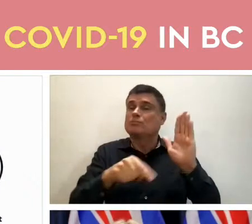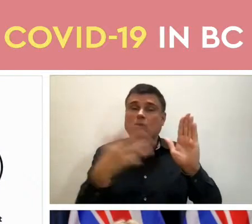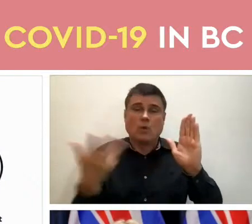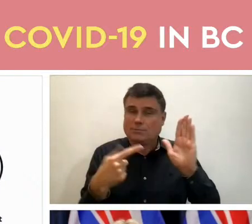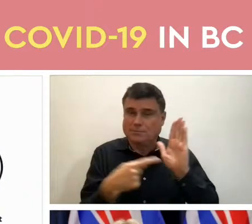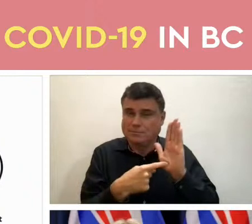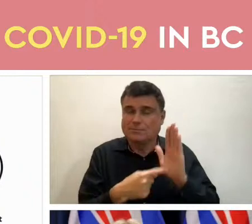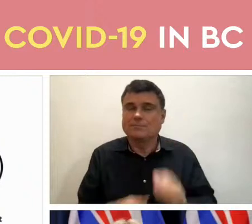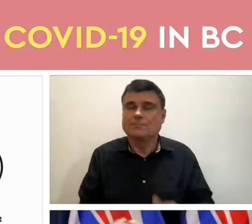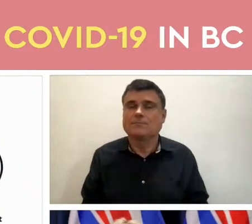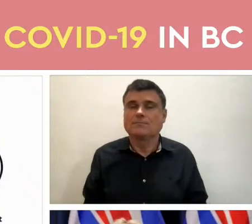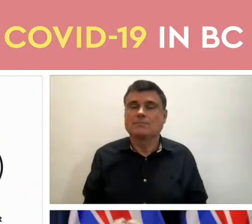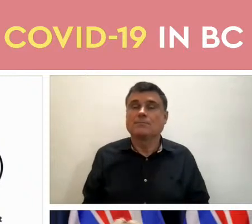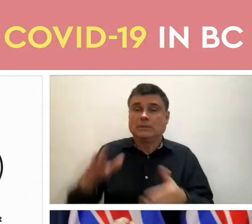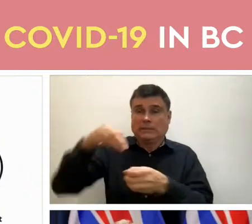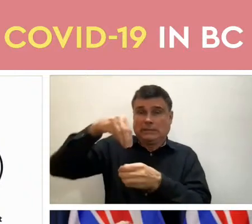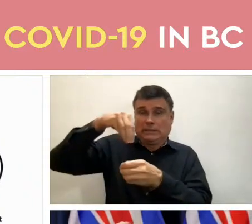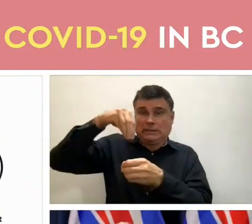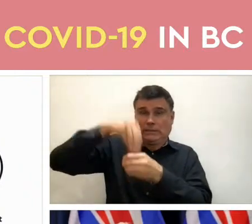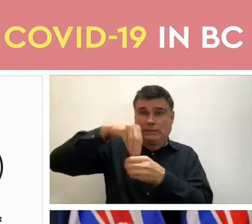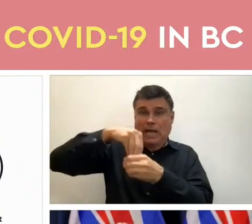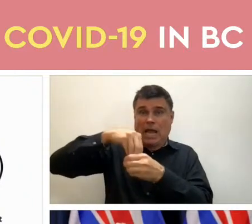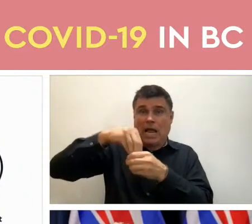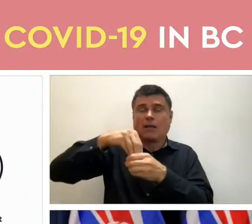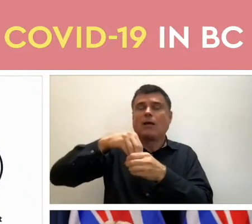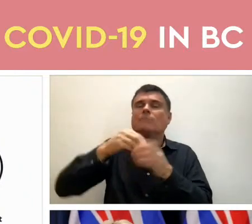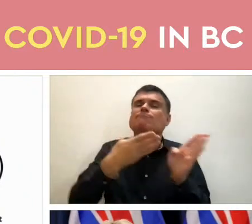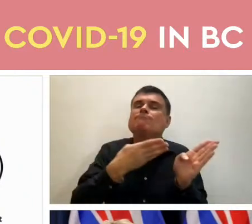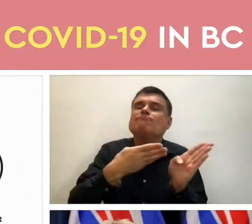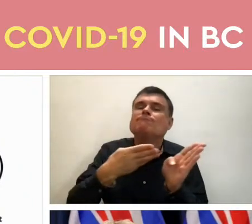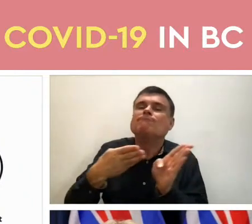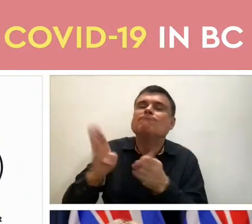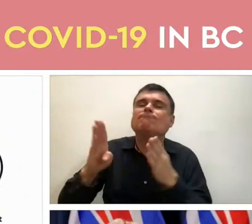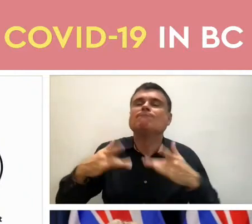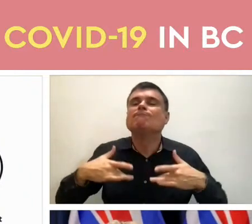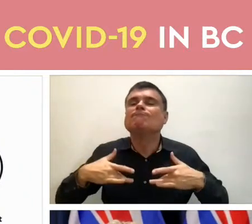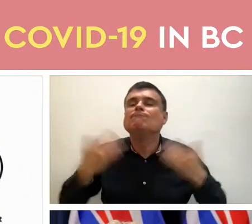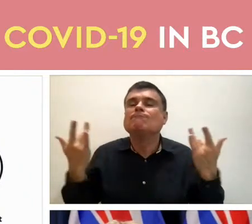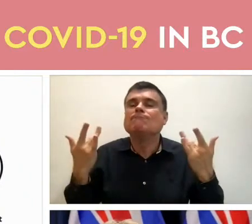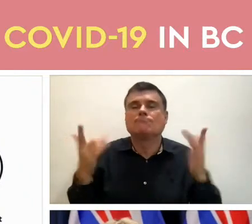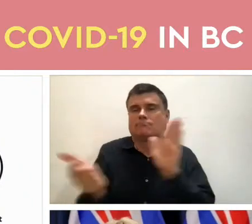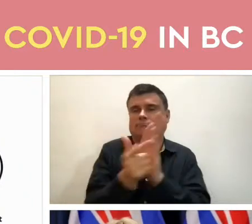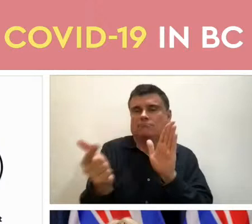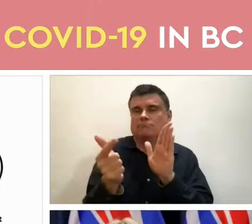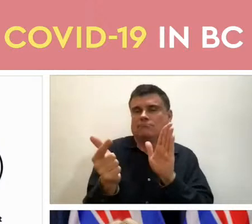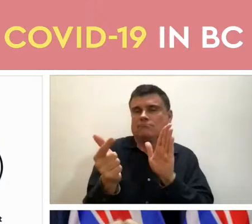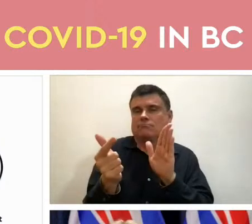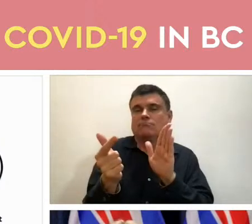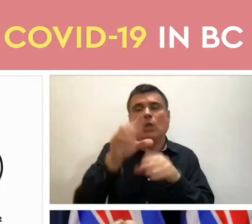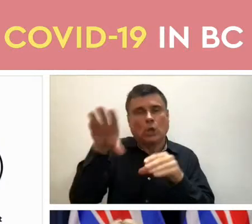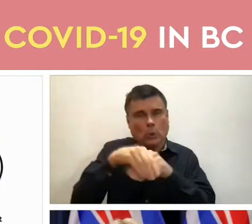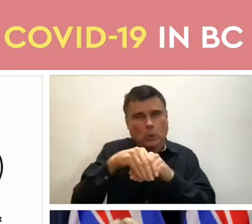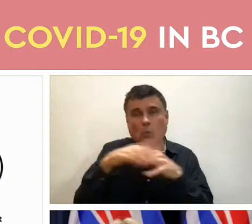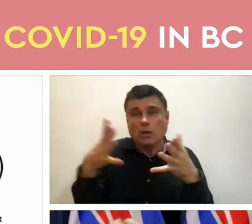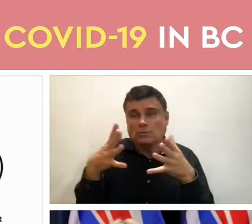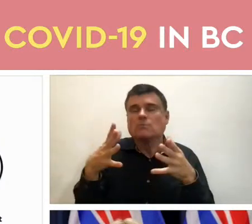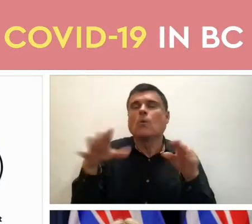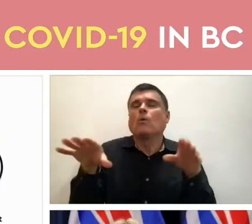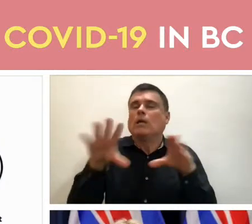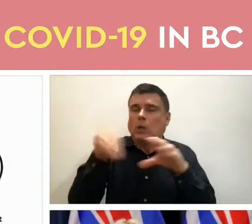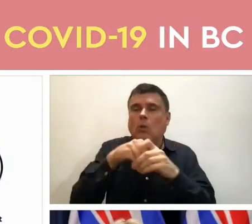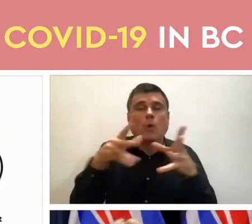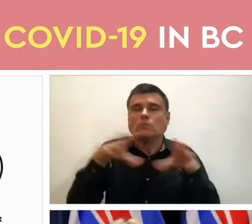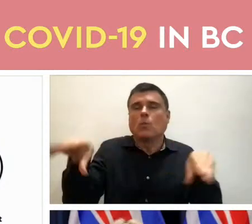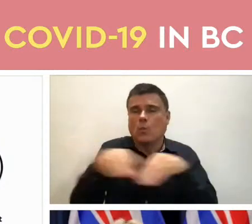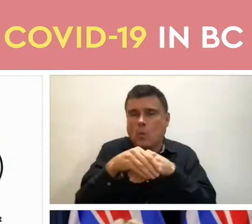organized gatherings of any size